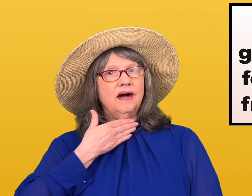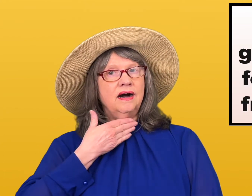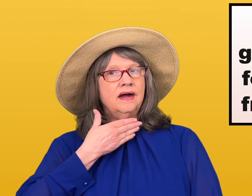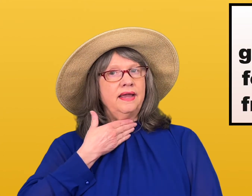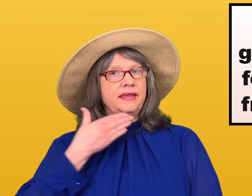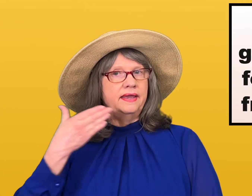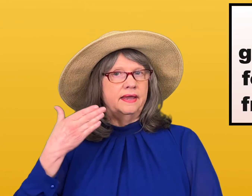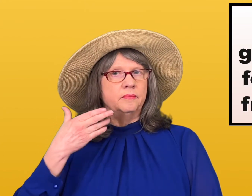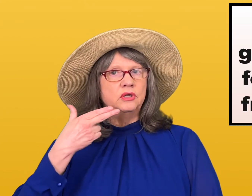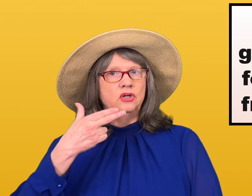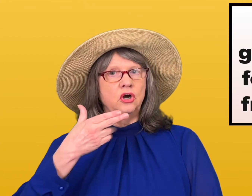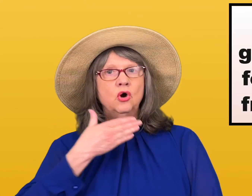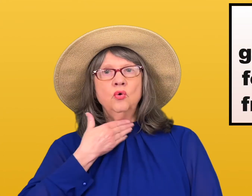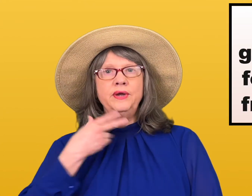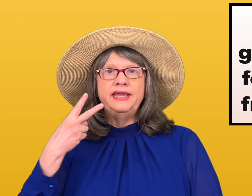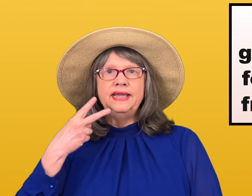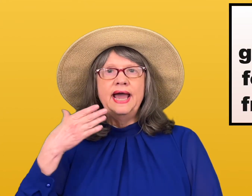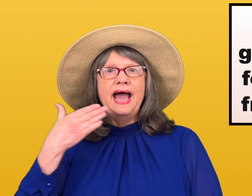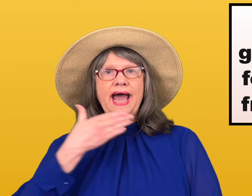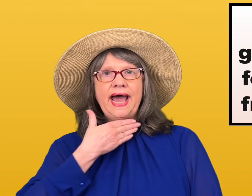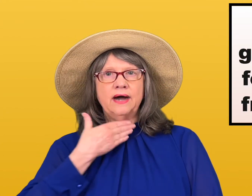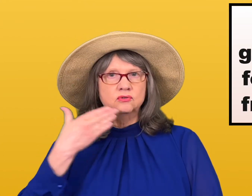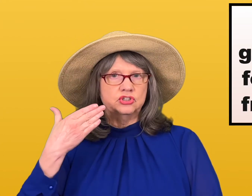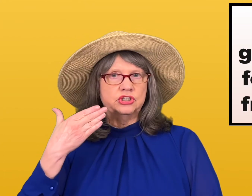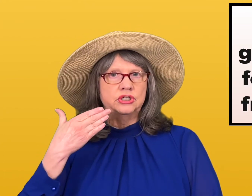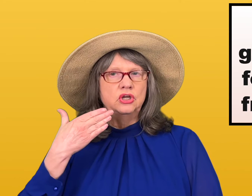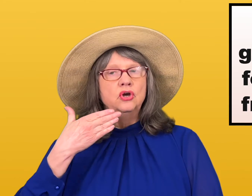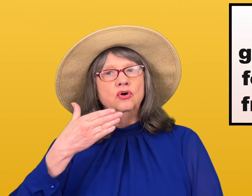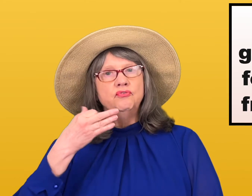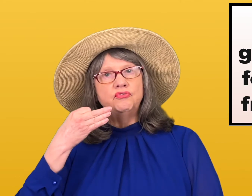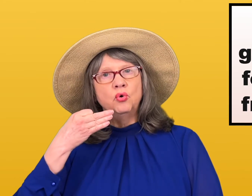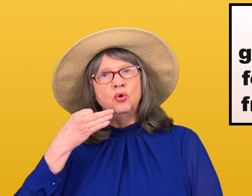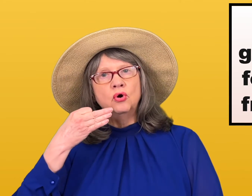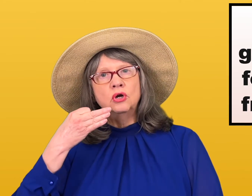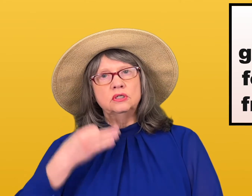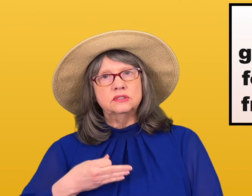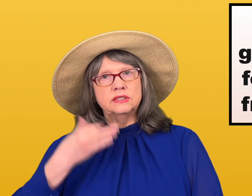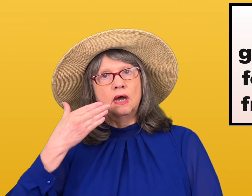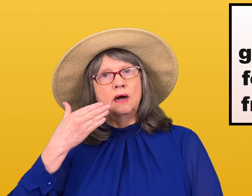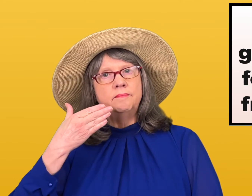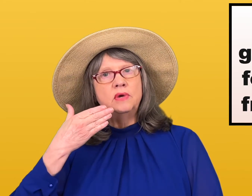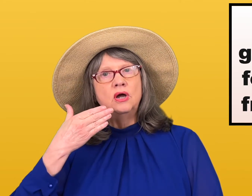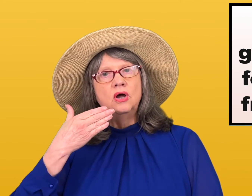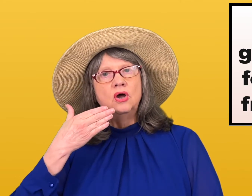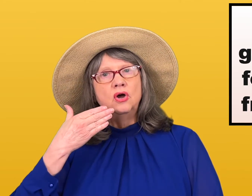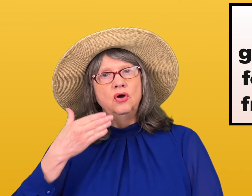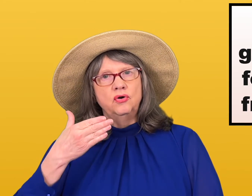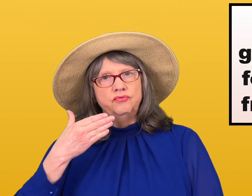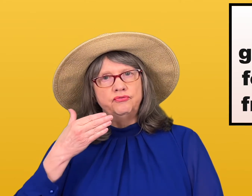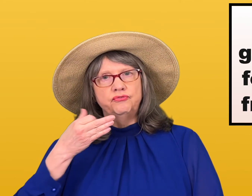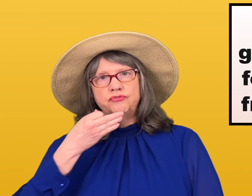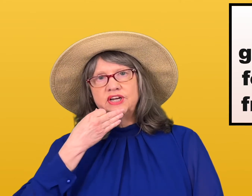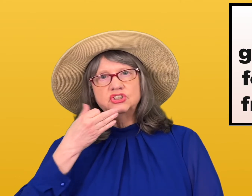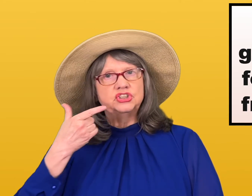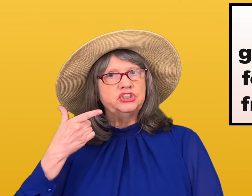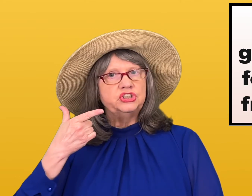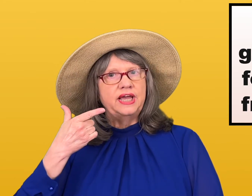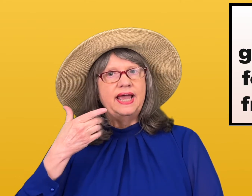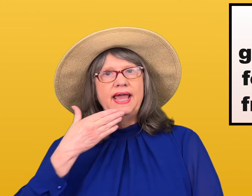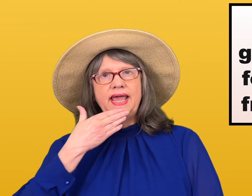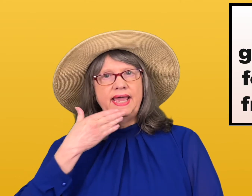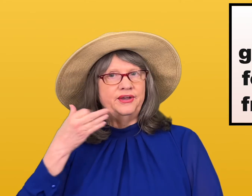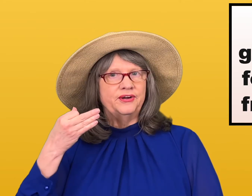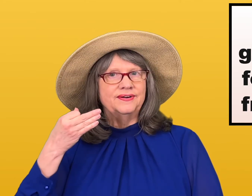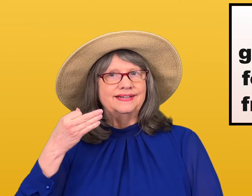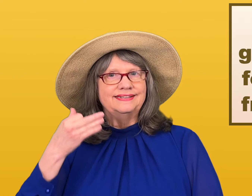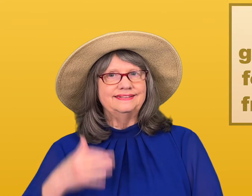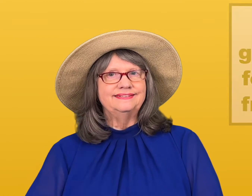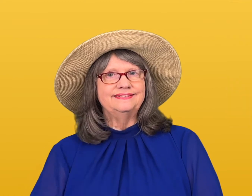I am going out for some fresh air.